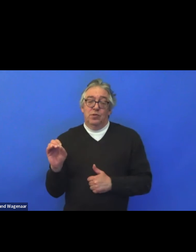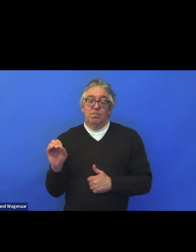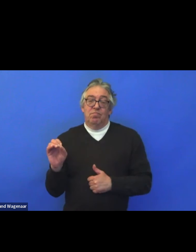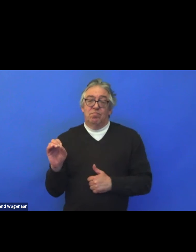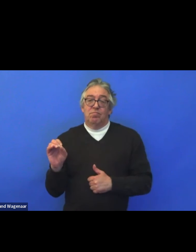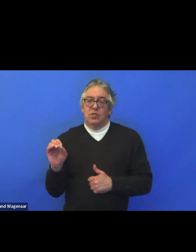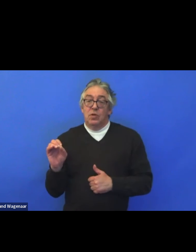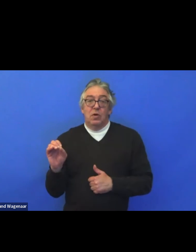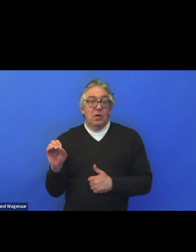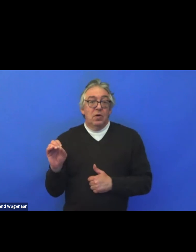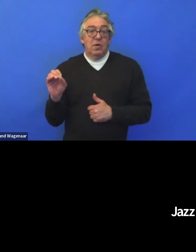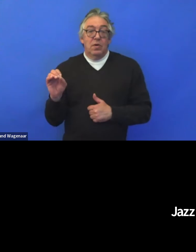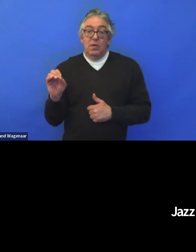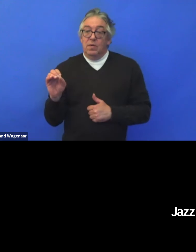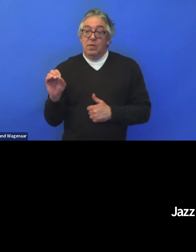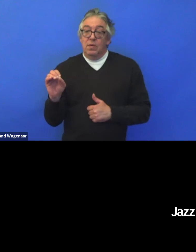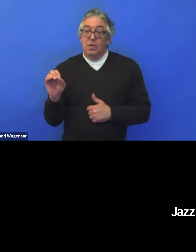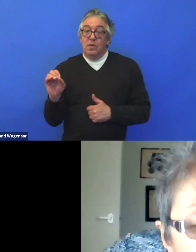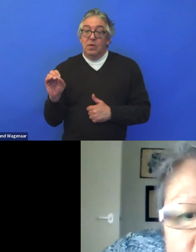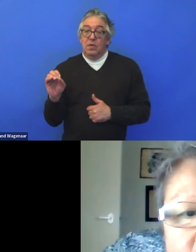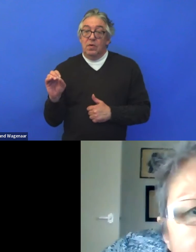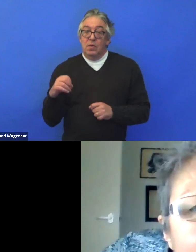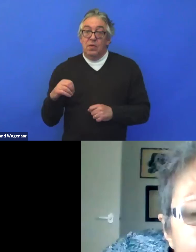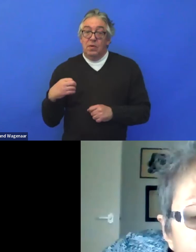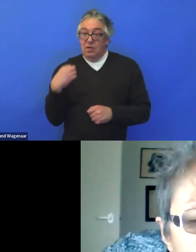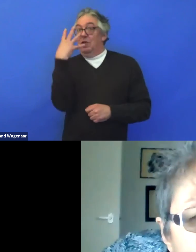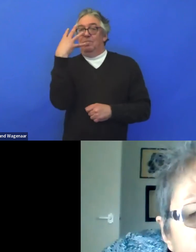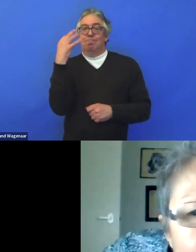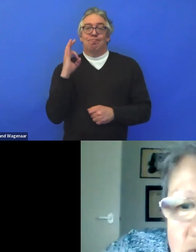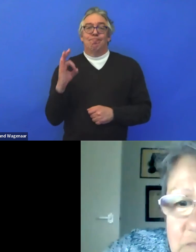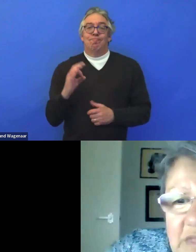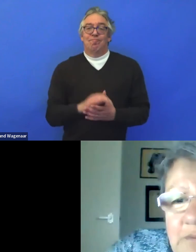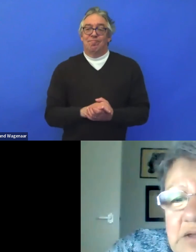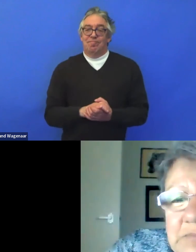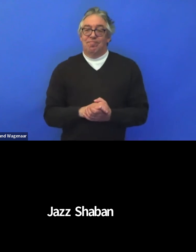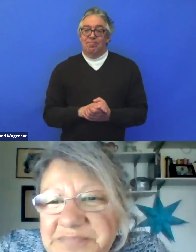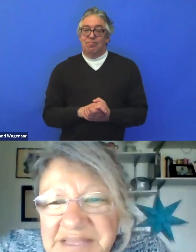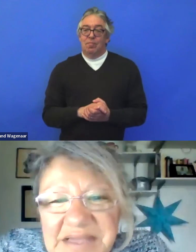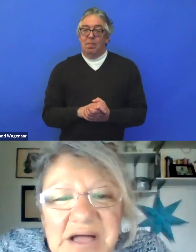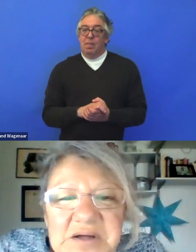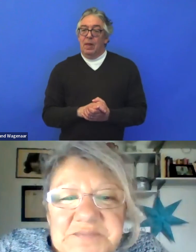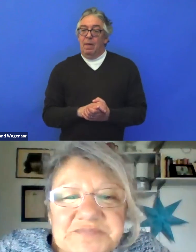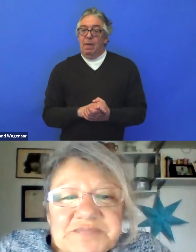I haven't started my video. I'll start it again. There we go.